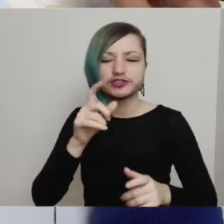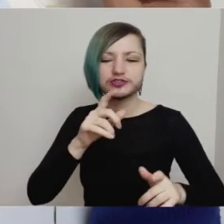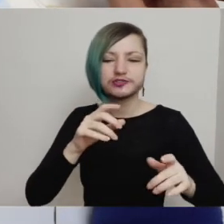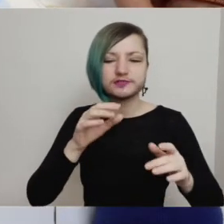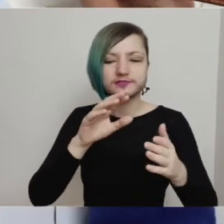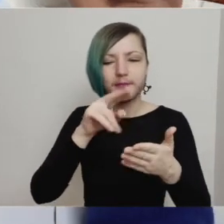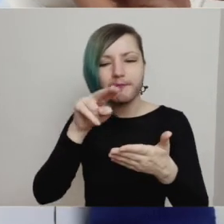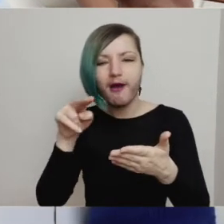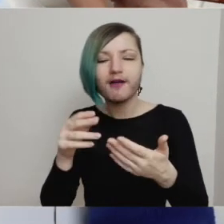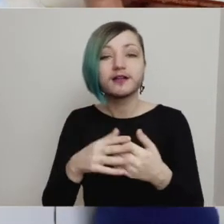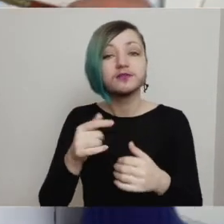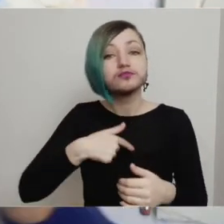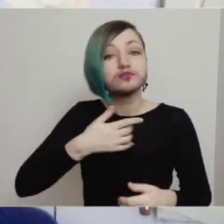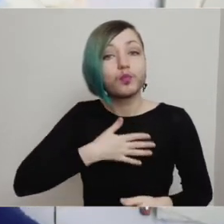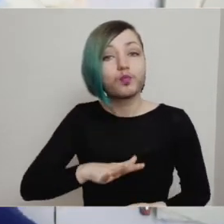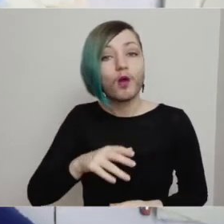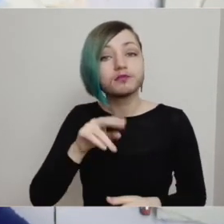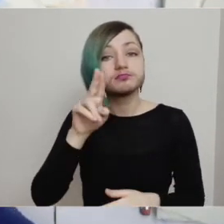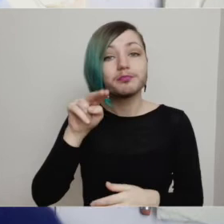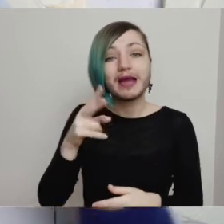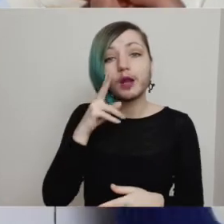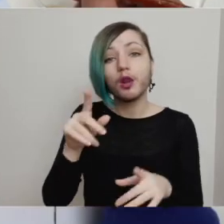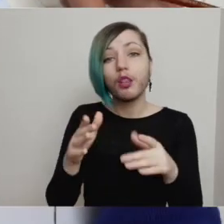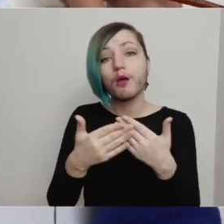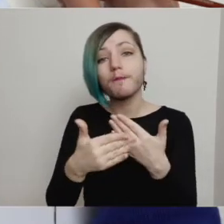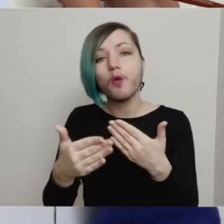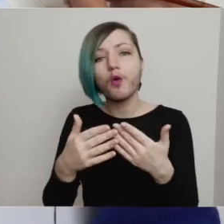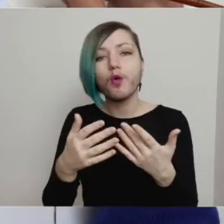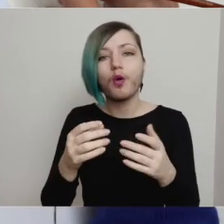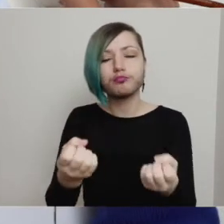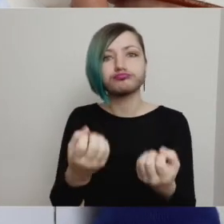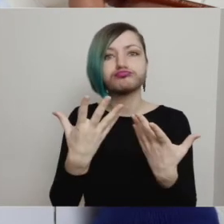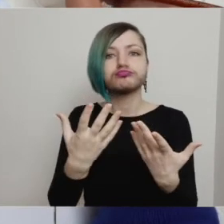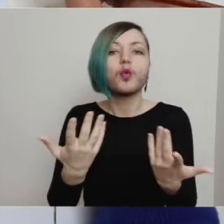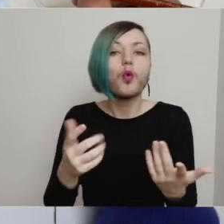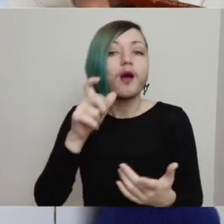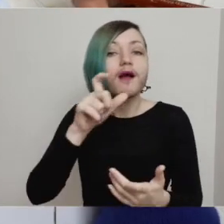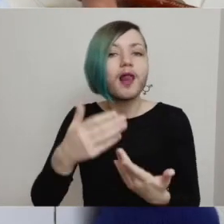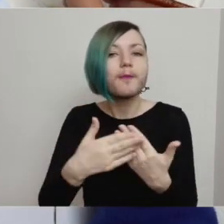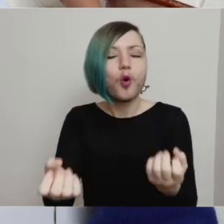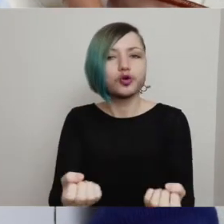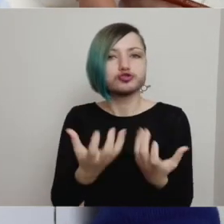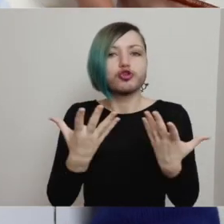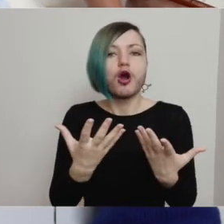to look a bit more a color to look a bit more vibrant you can just sort of dot it